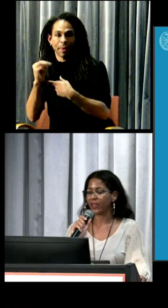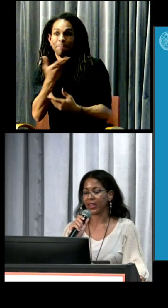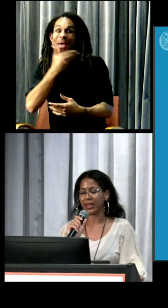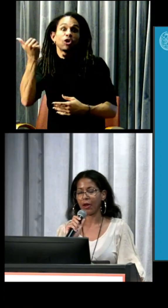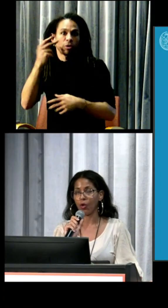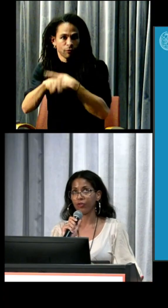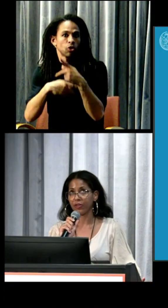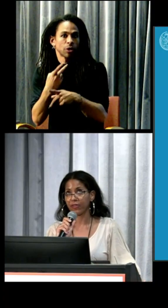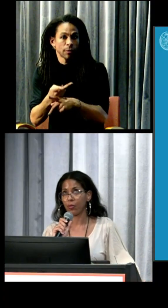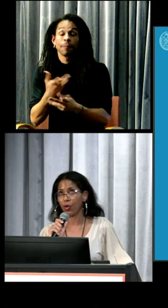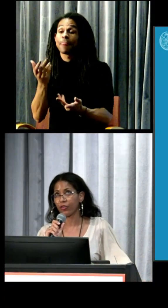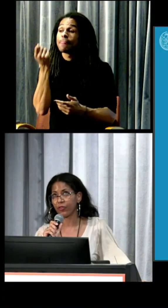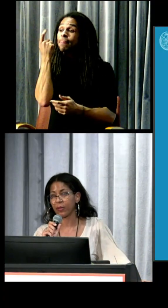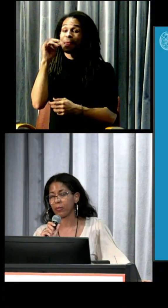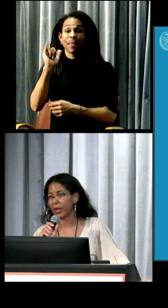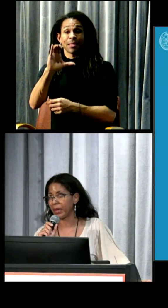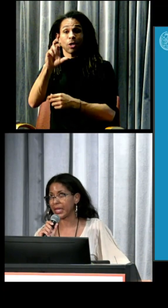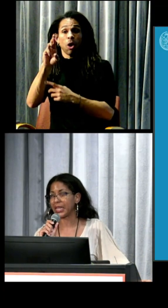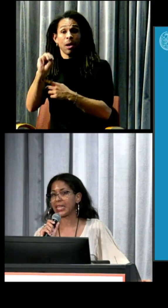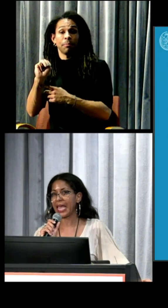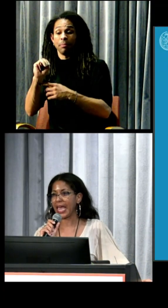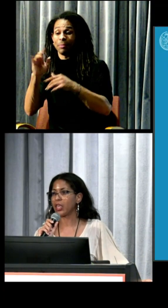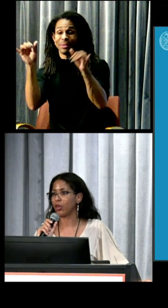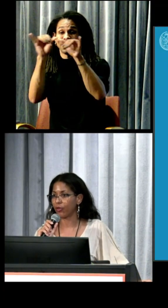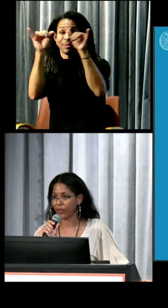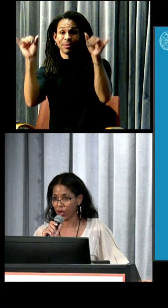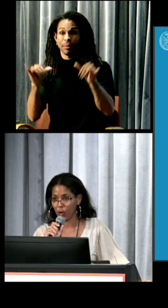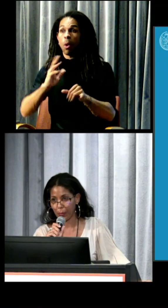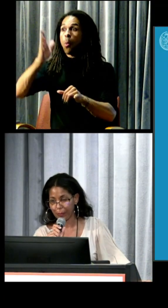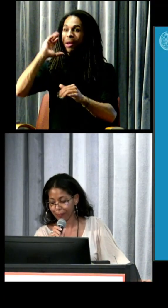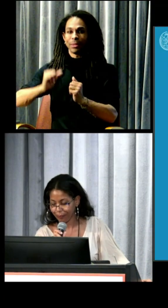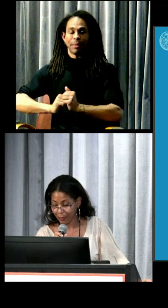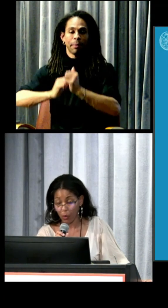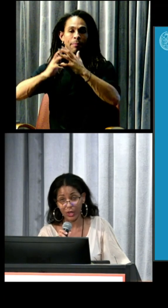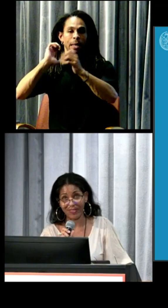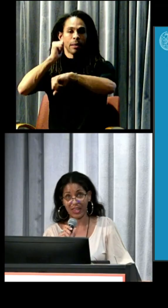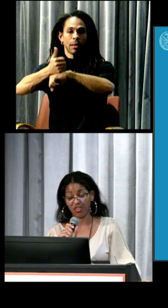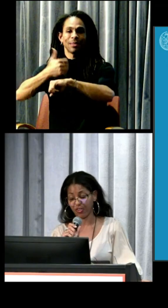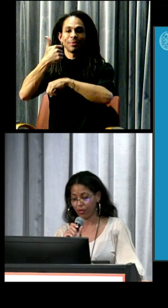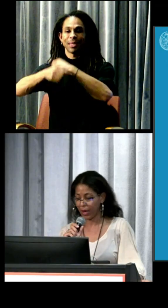So to get those more detailed results on the right, you actually have to work directly with the